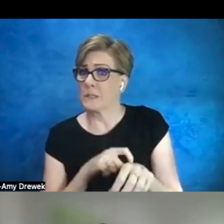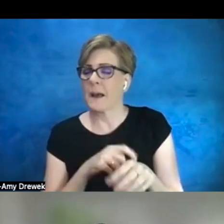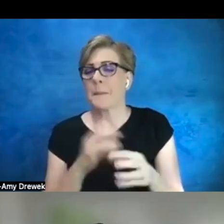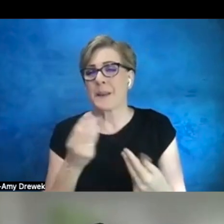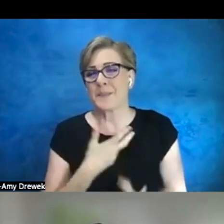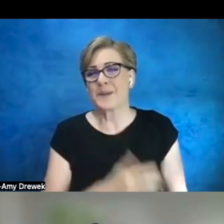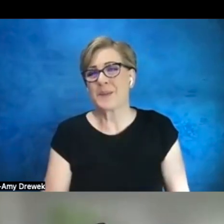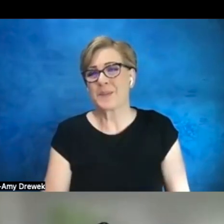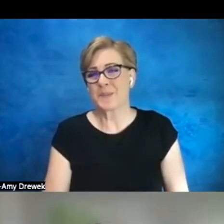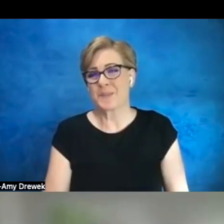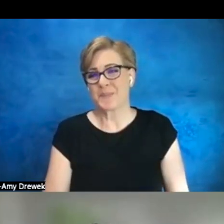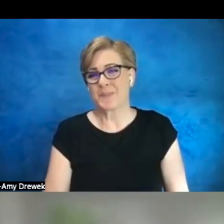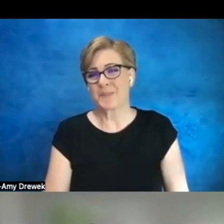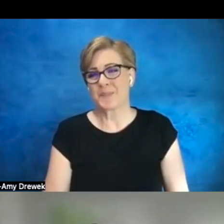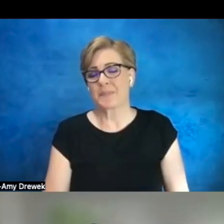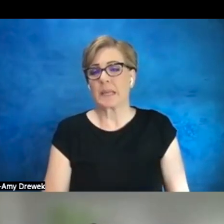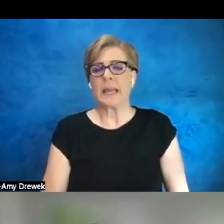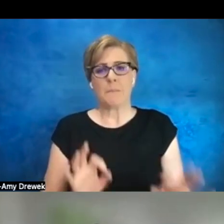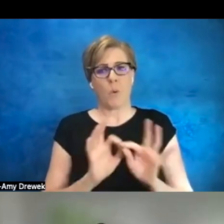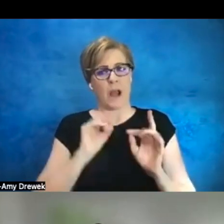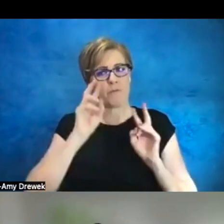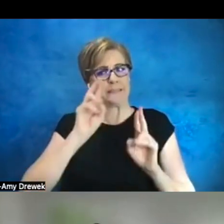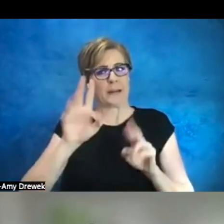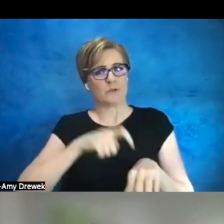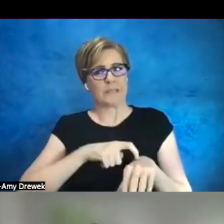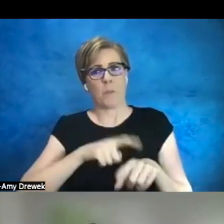are -- I want to be very mindful of everyone's time, so we can't go too much past this.